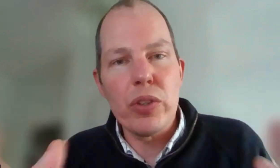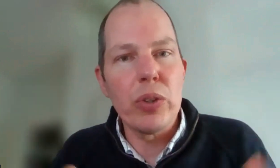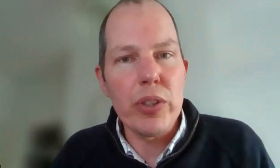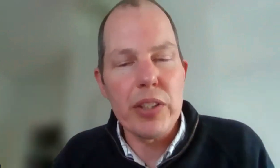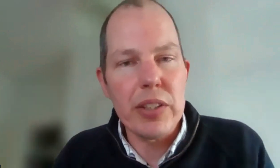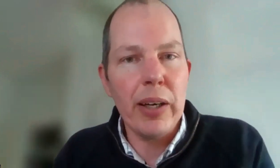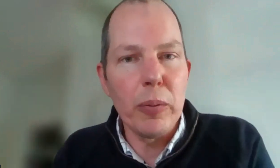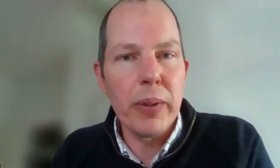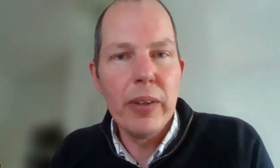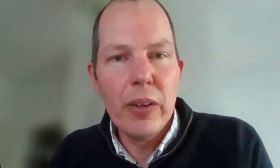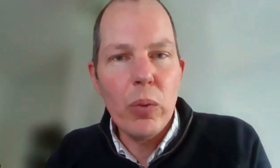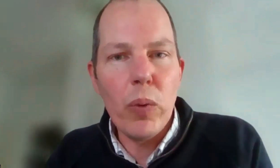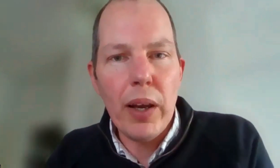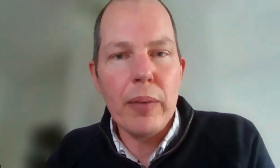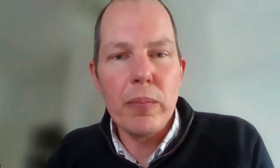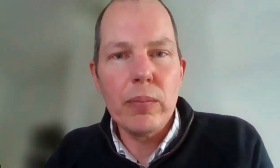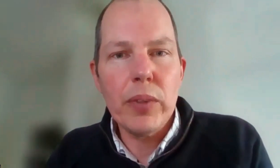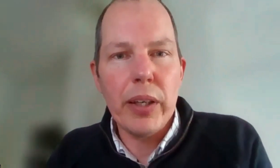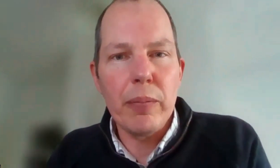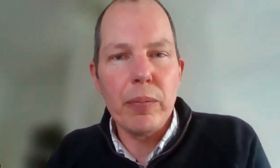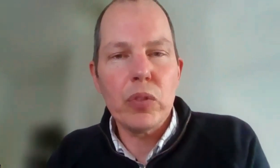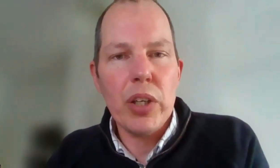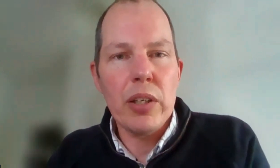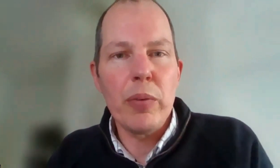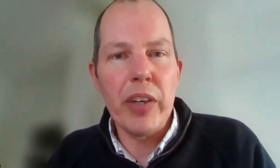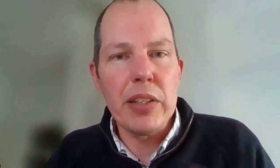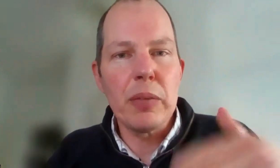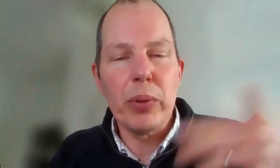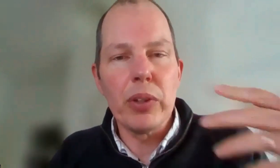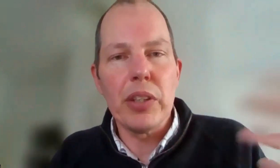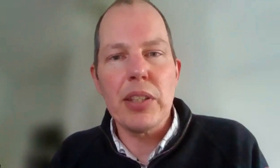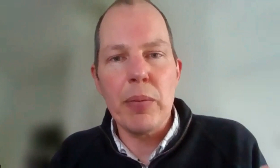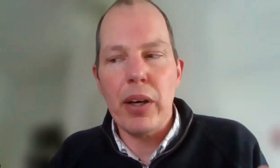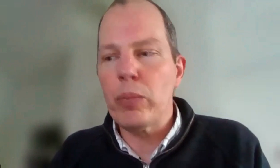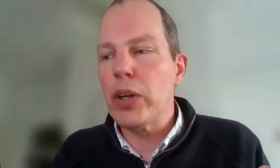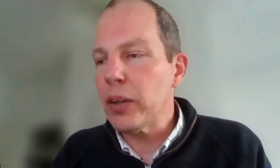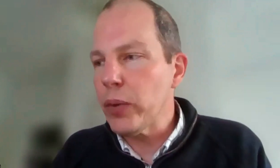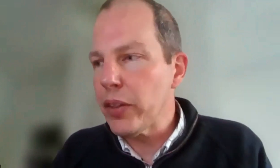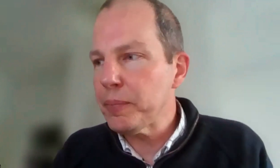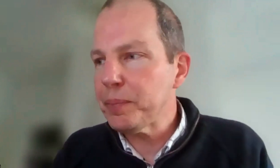use those resources to help while I'm trying to provide support to the team that I'm working with